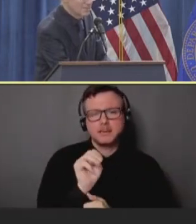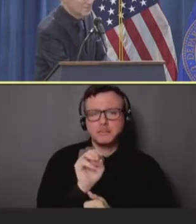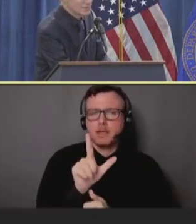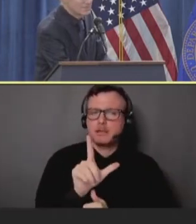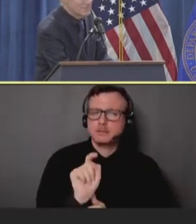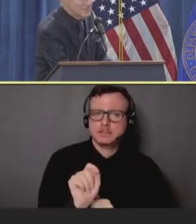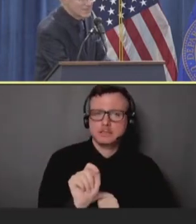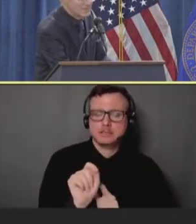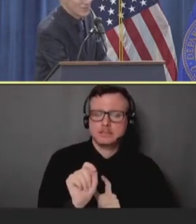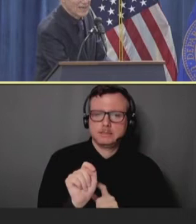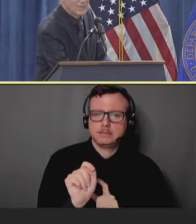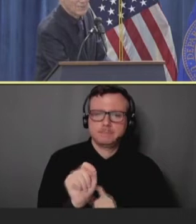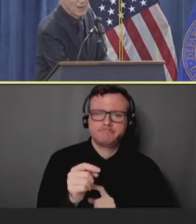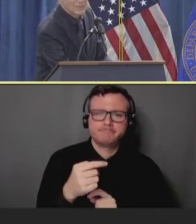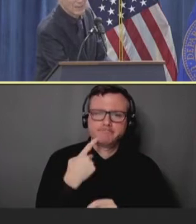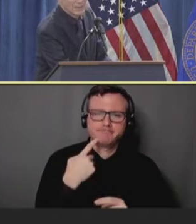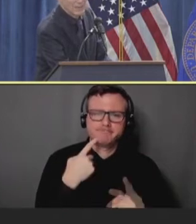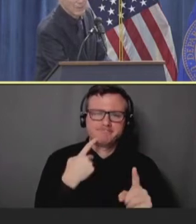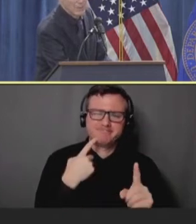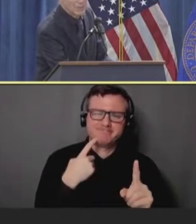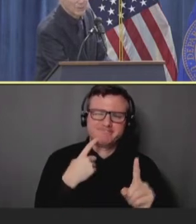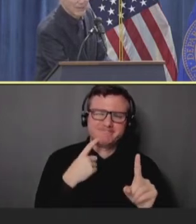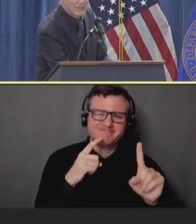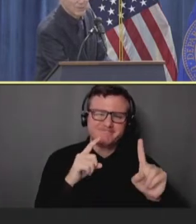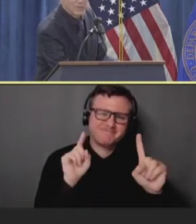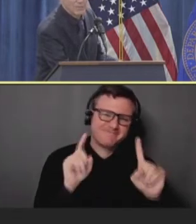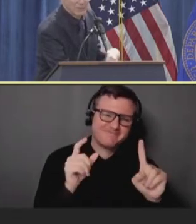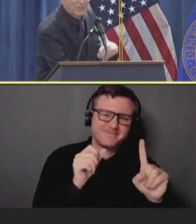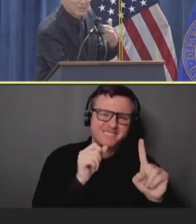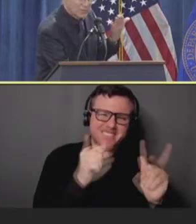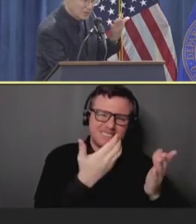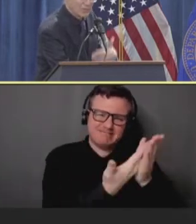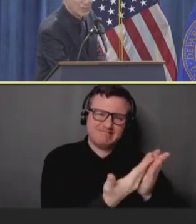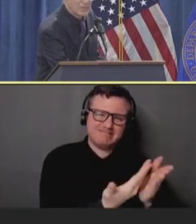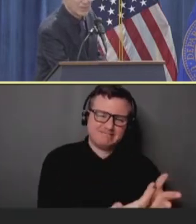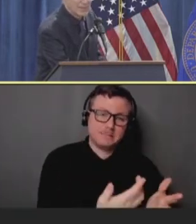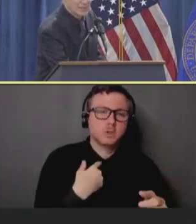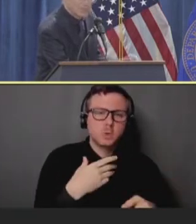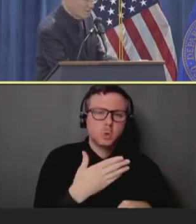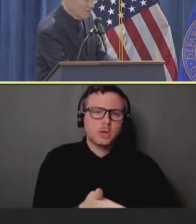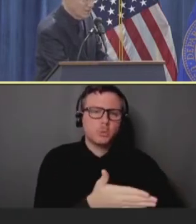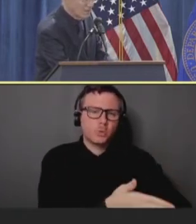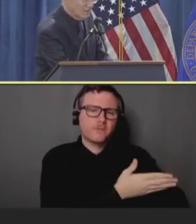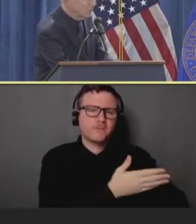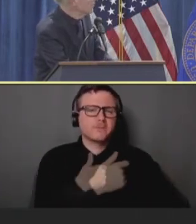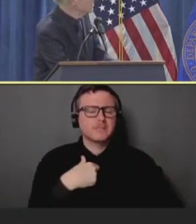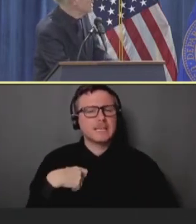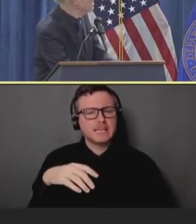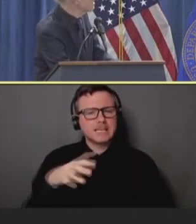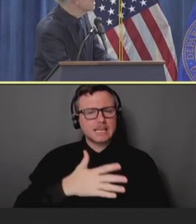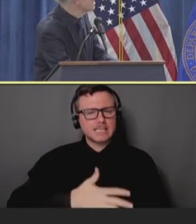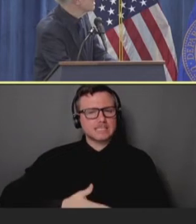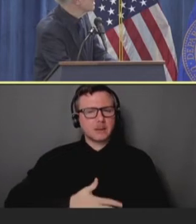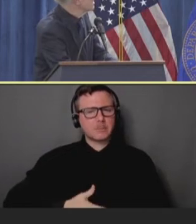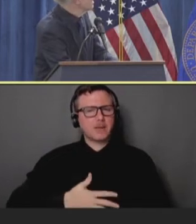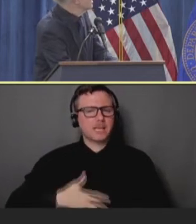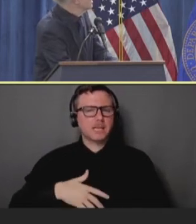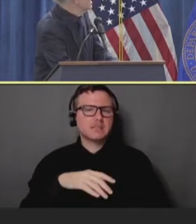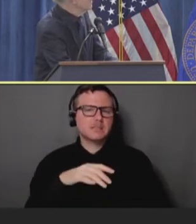Just didn't turn out to be promising with respect to its ability to increase intestinal immune responses.